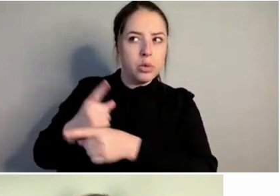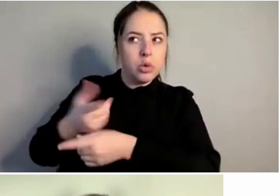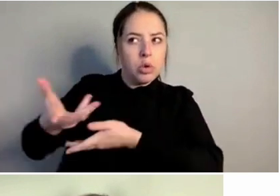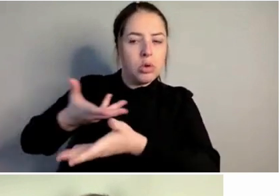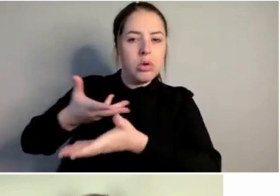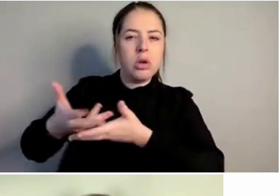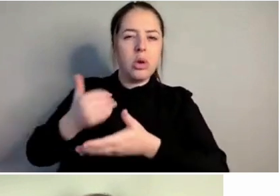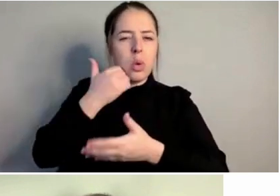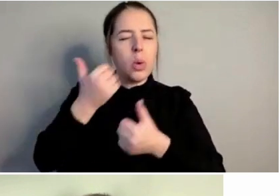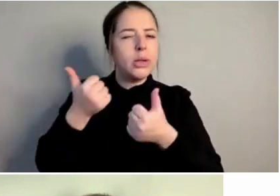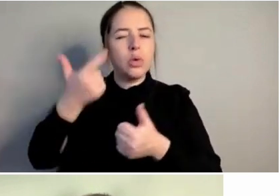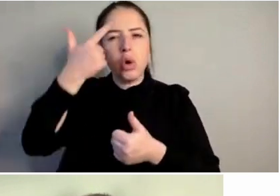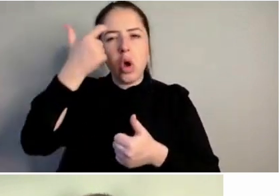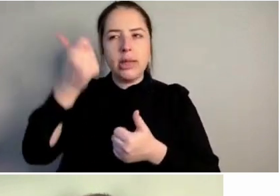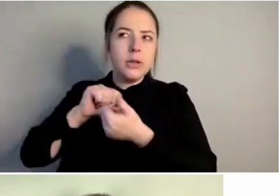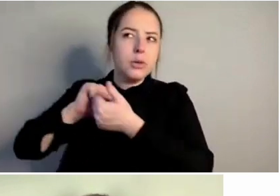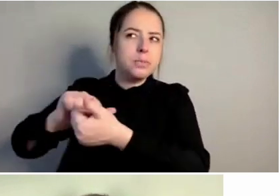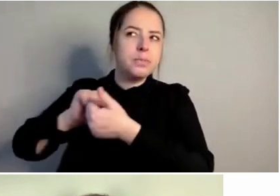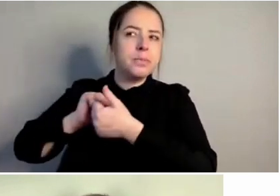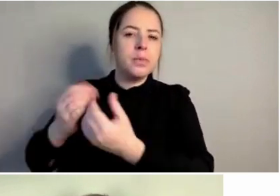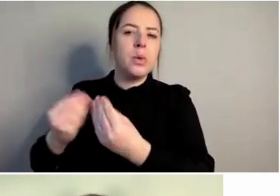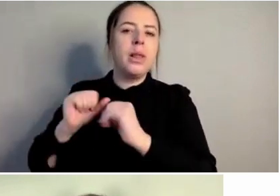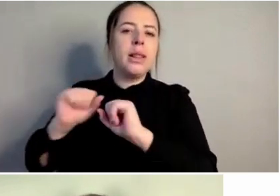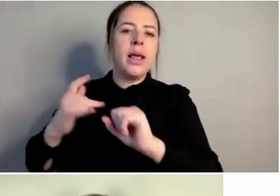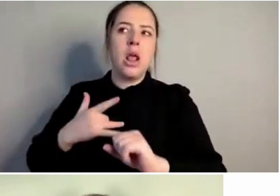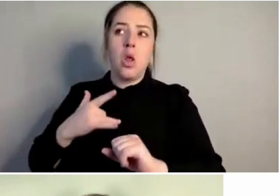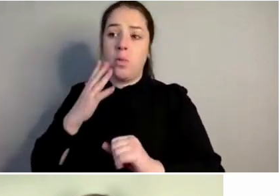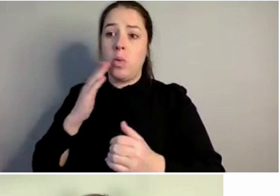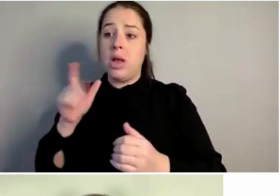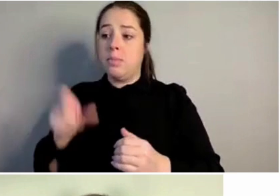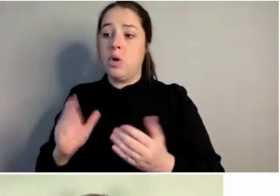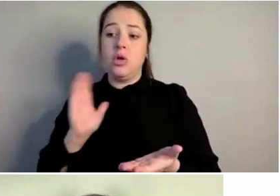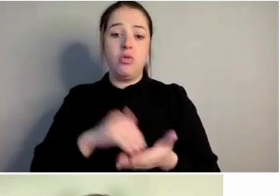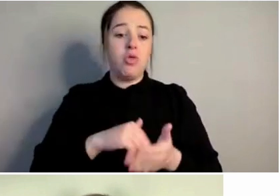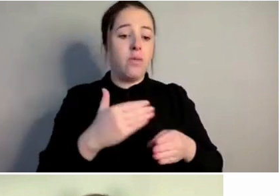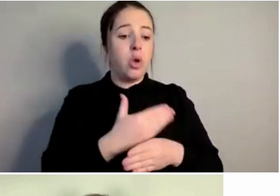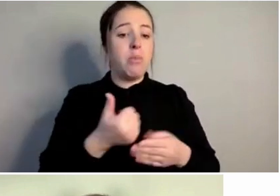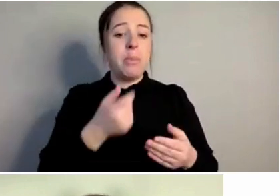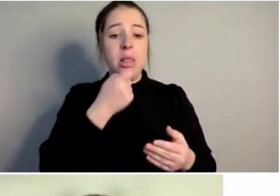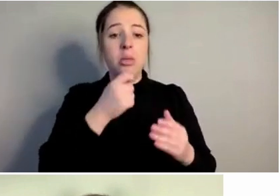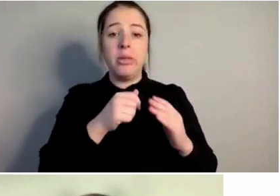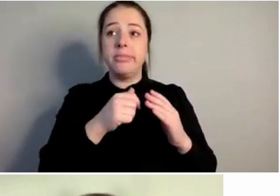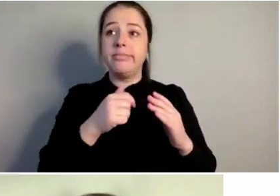and to really understand that when people come to work, they might be a little bit down or something. It may or may not be about work,